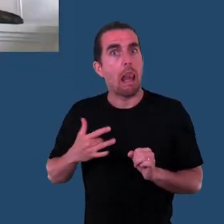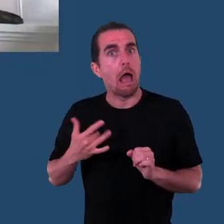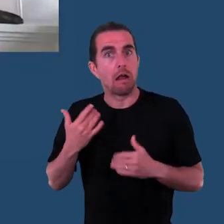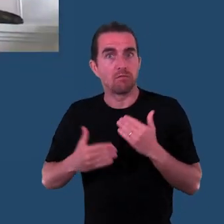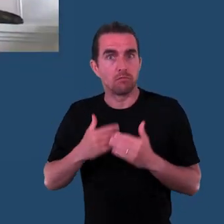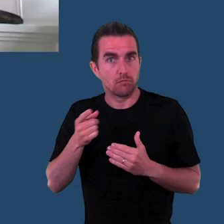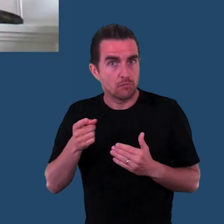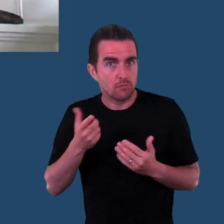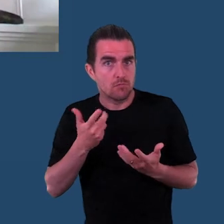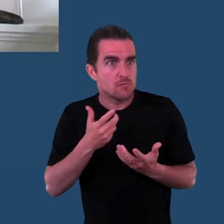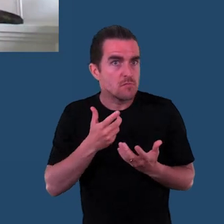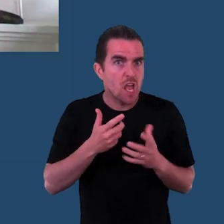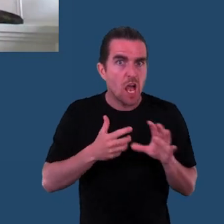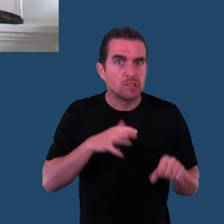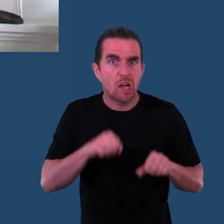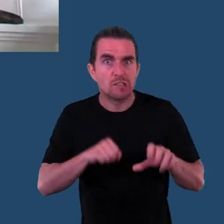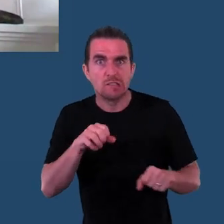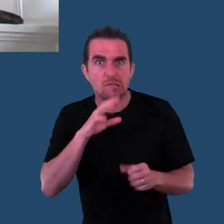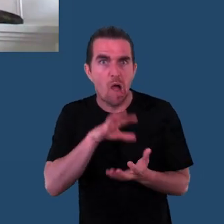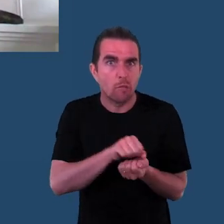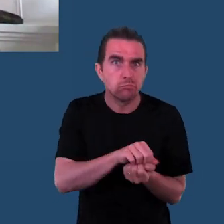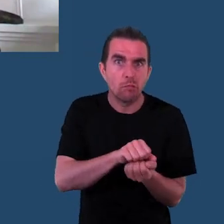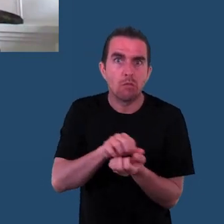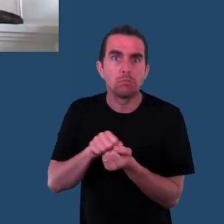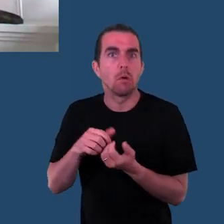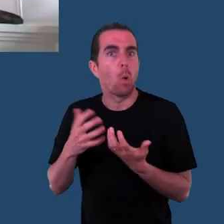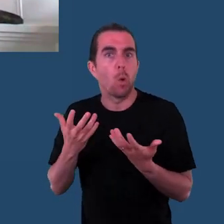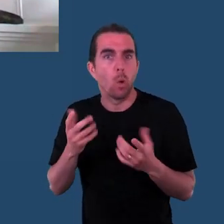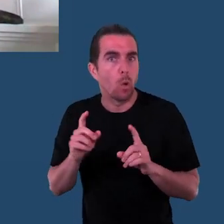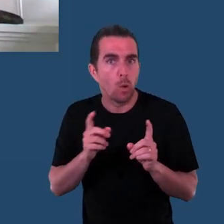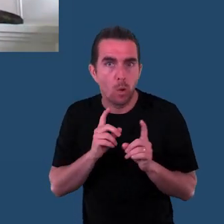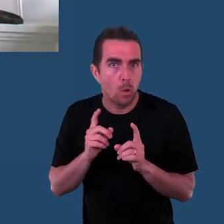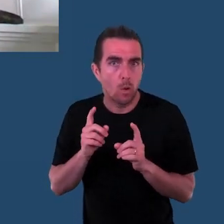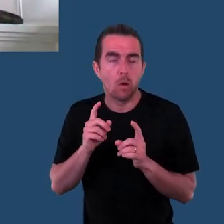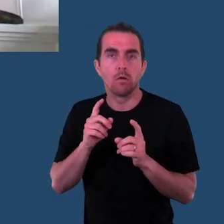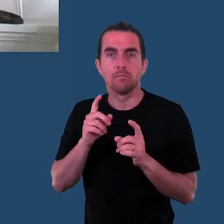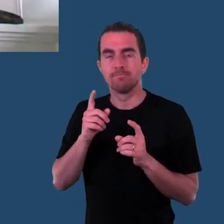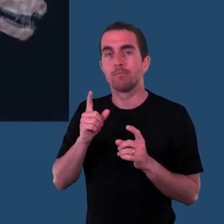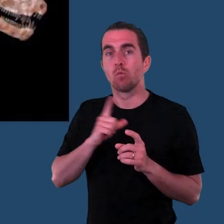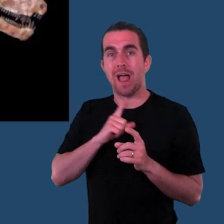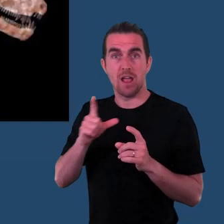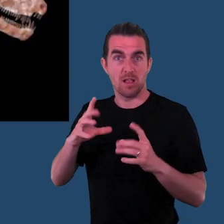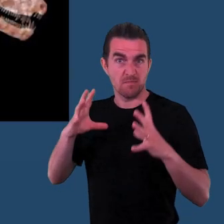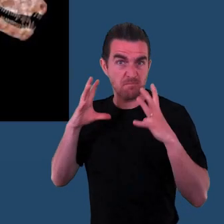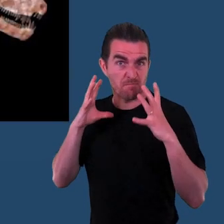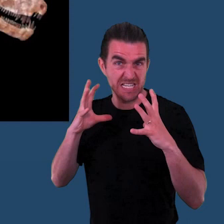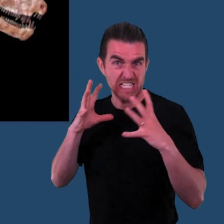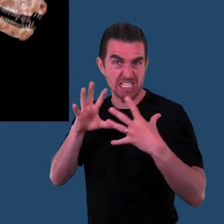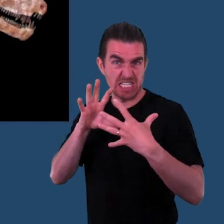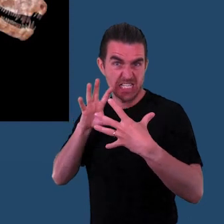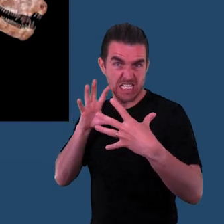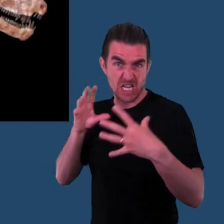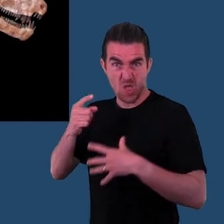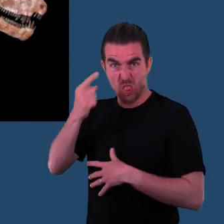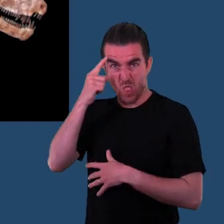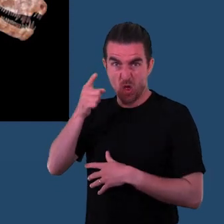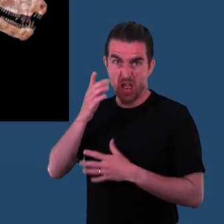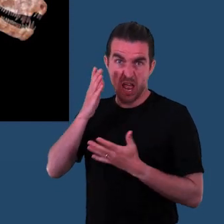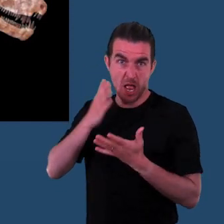Were they predatory, for example? Well, the indication would be that, due to that very large canine, they are actually predatory, and they were probably one